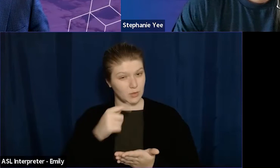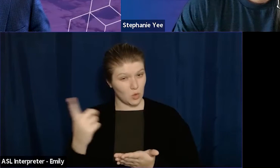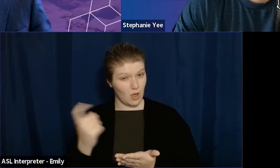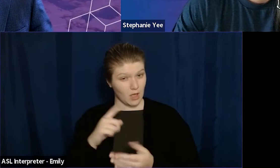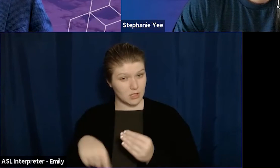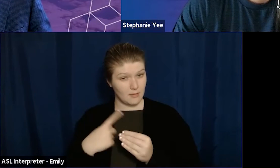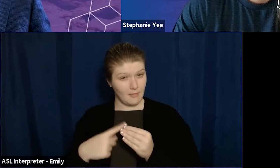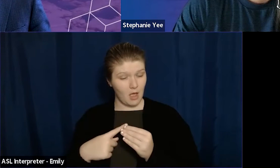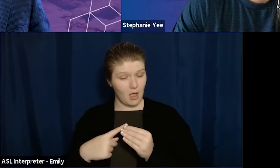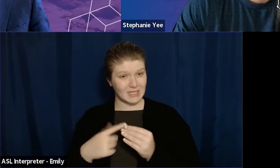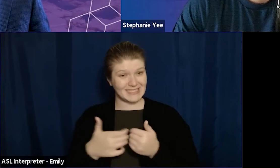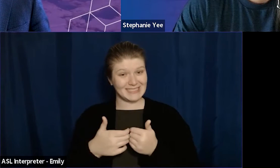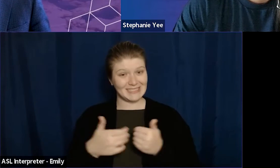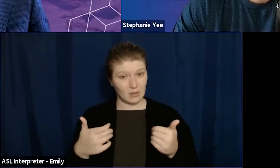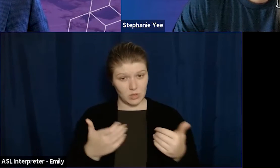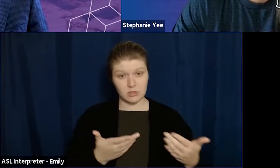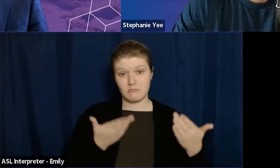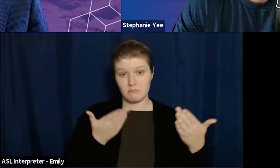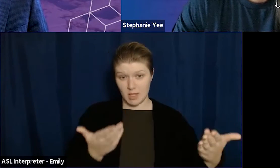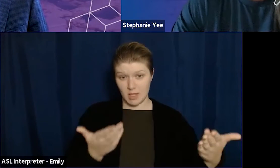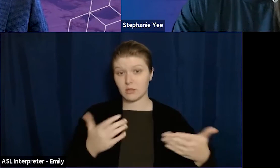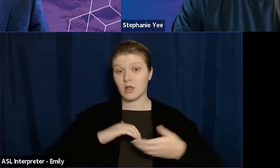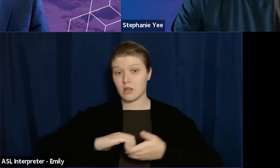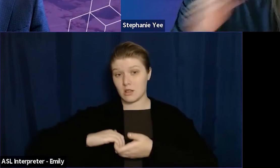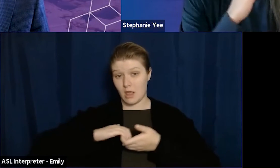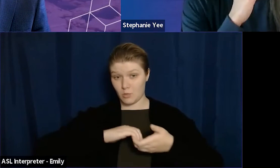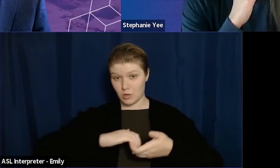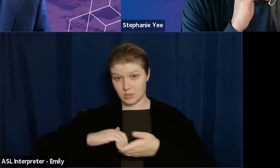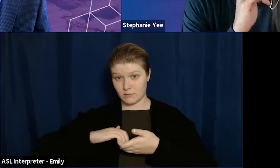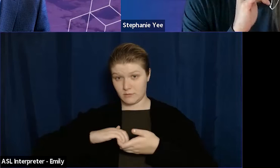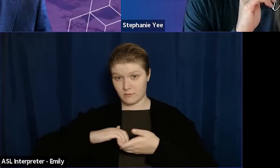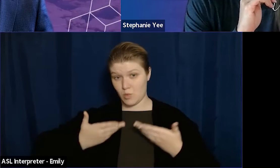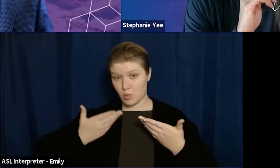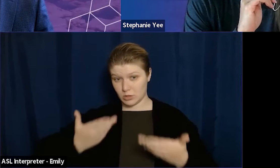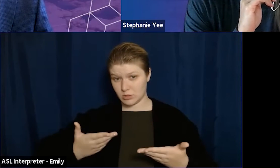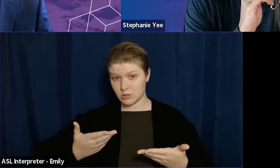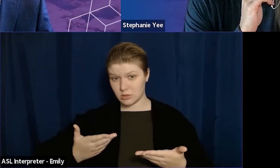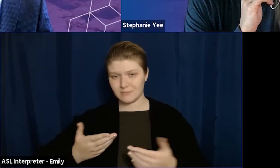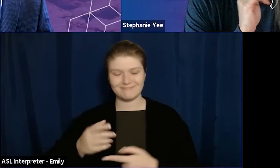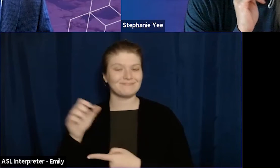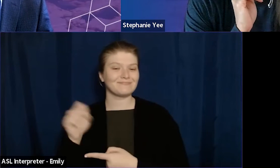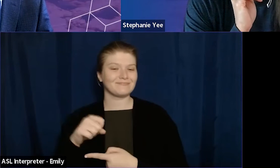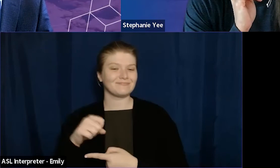about separately submitted collaborative proposals. Stephanie Yee: Yes. That's what I'm assuming, too.